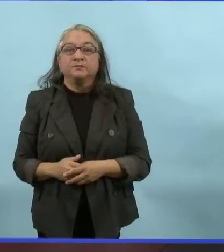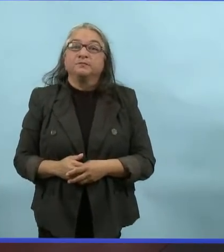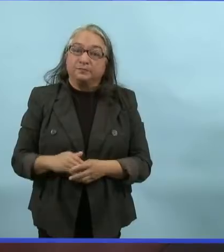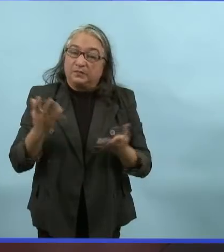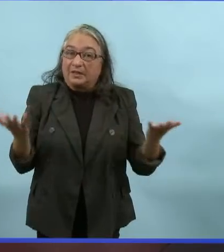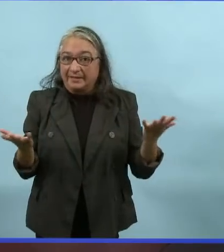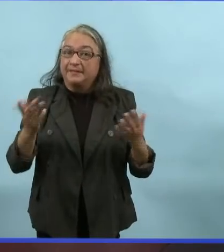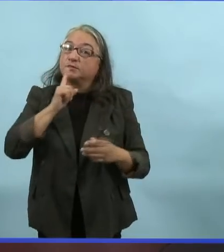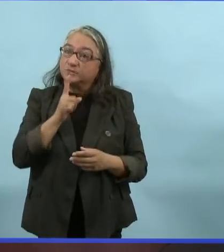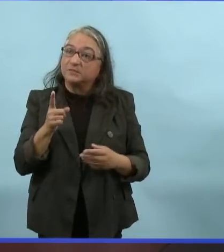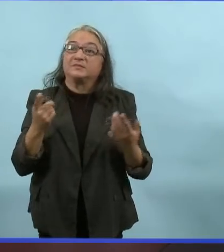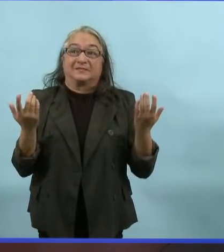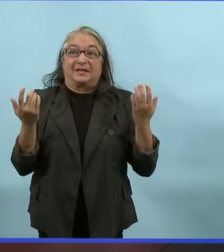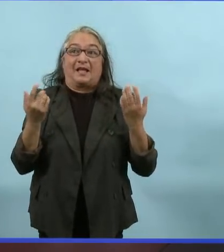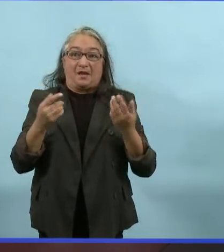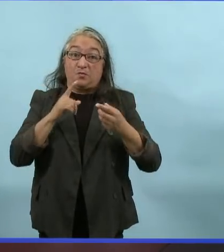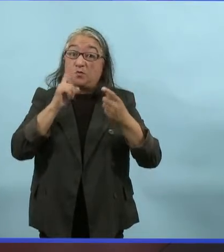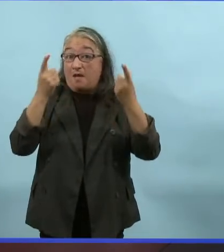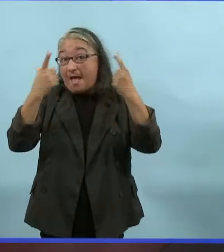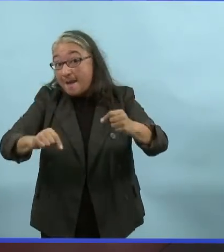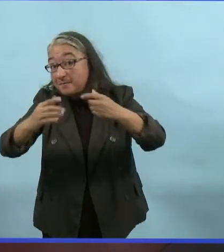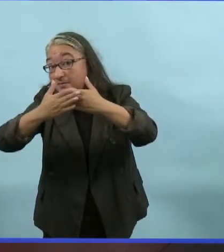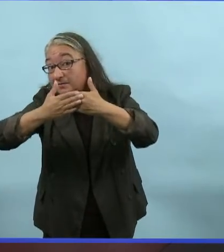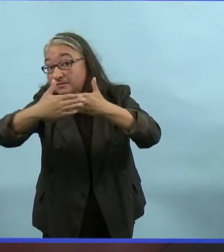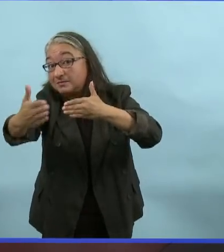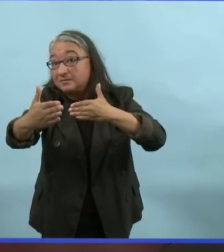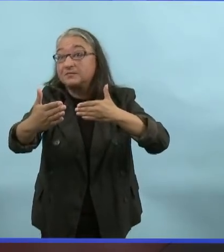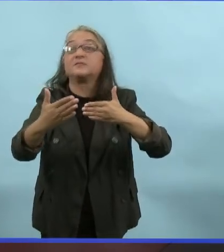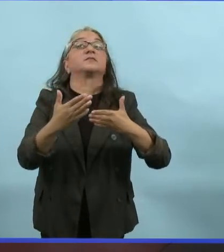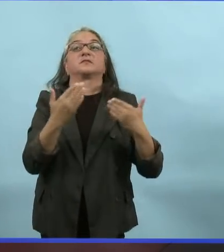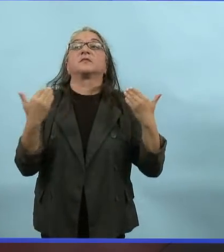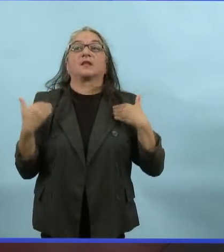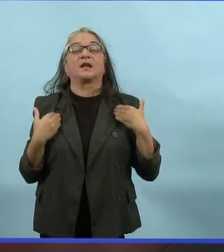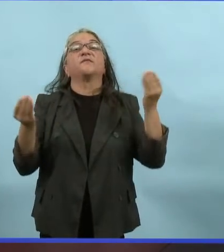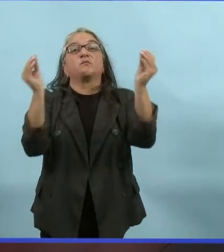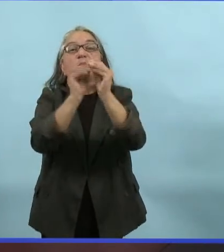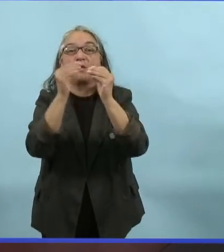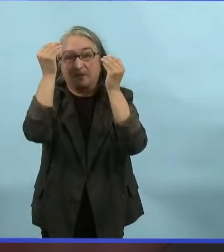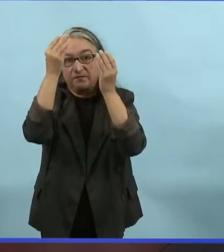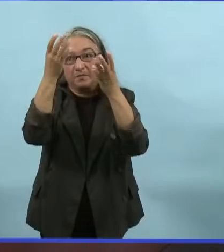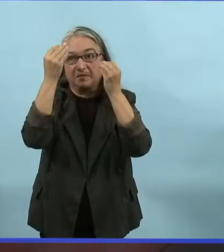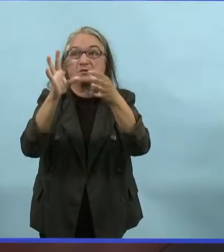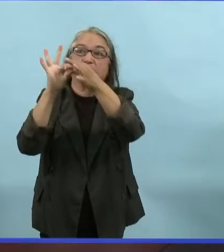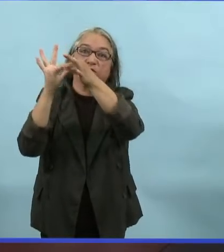have more guidance on on those specific things so the you know the idea is let's get as many